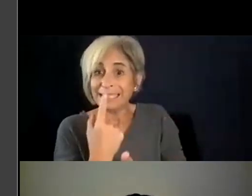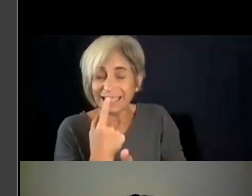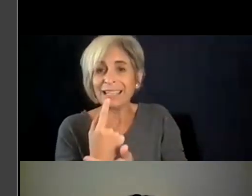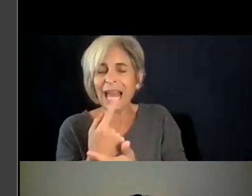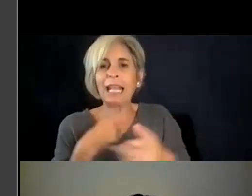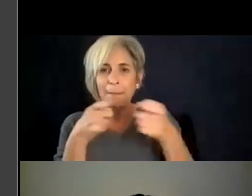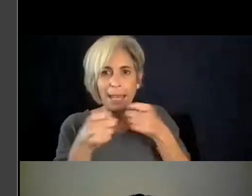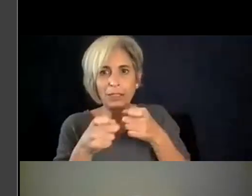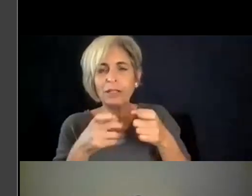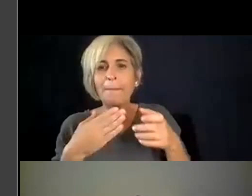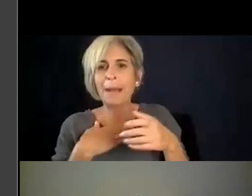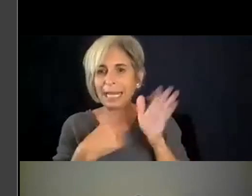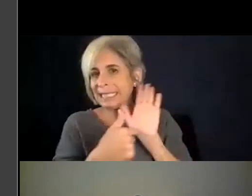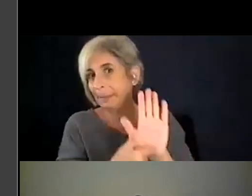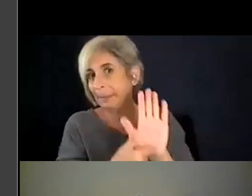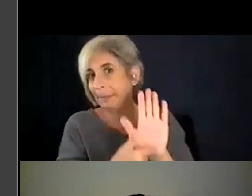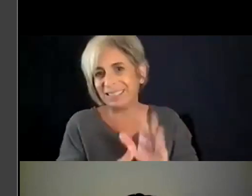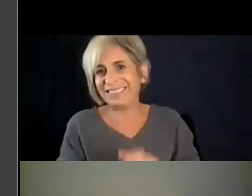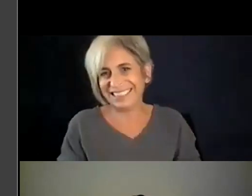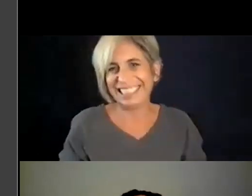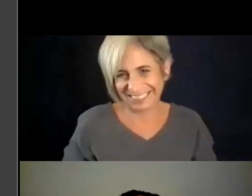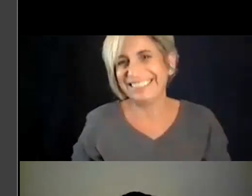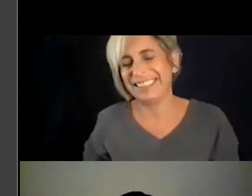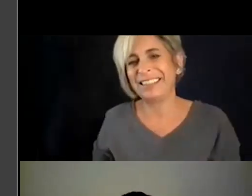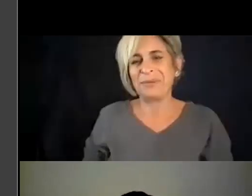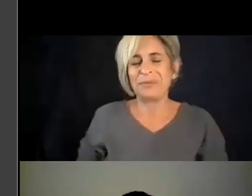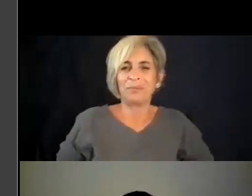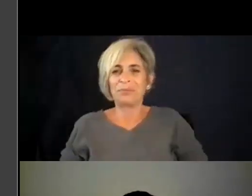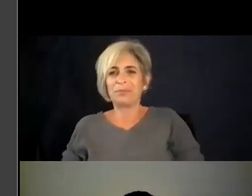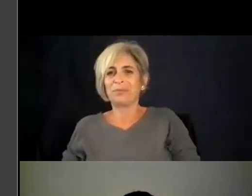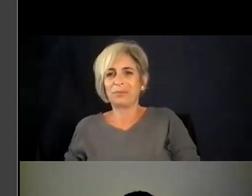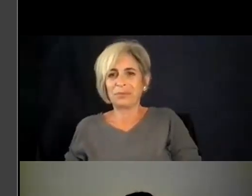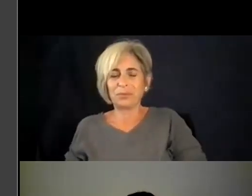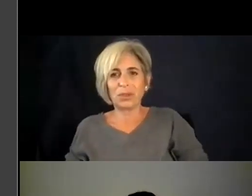excuse me symptoms around the motion sickness I experienced.